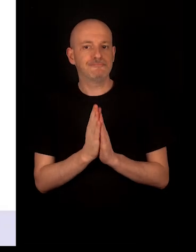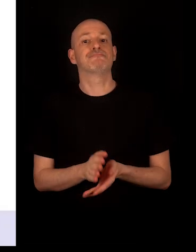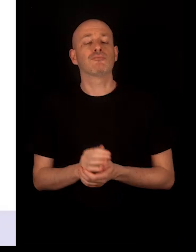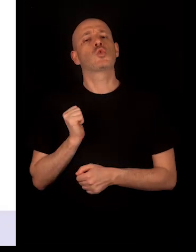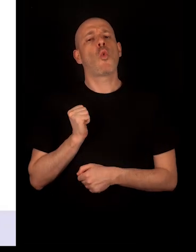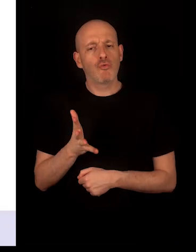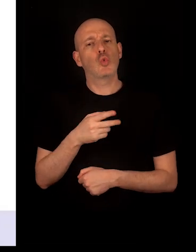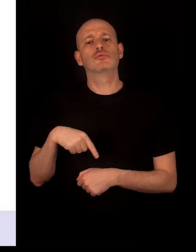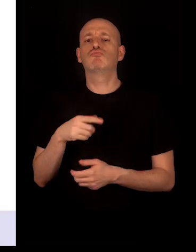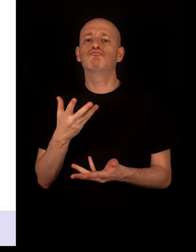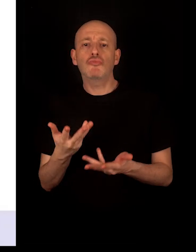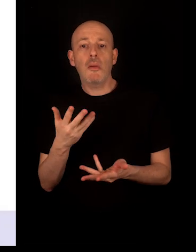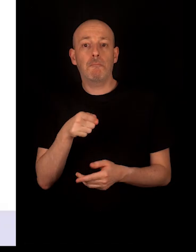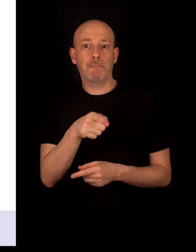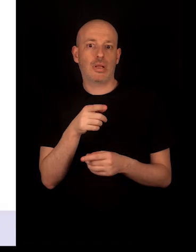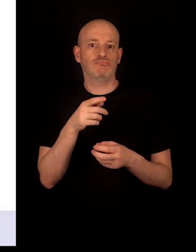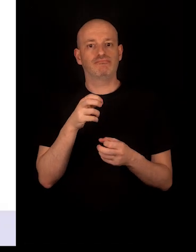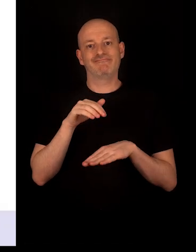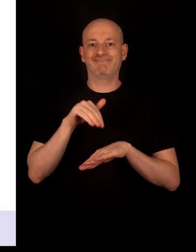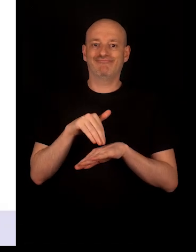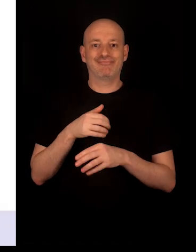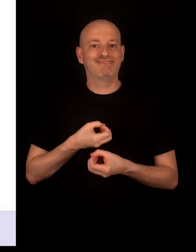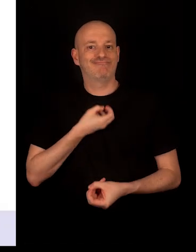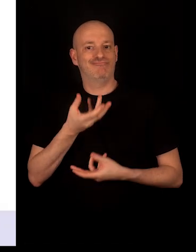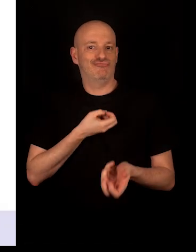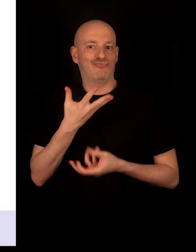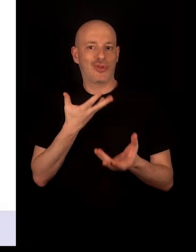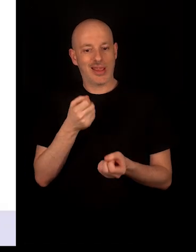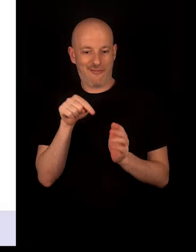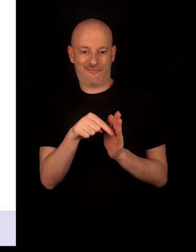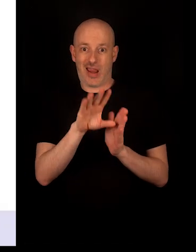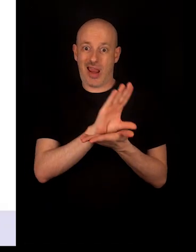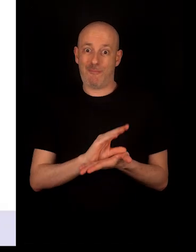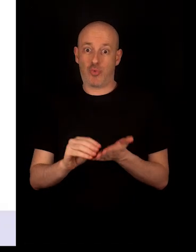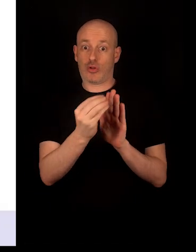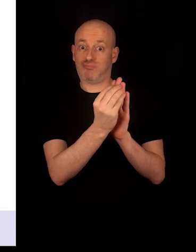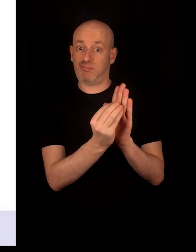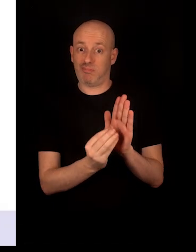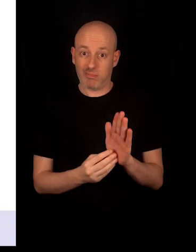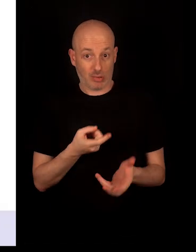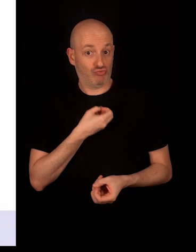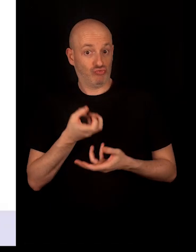And of course, we might also ask you to share some testimonies.